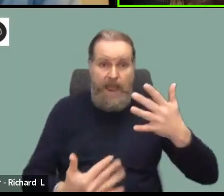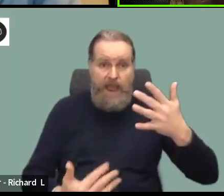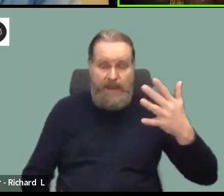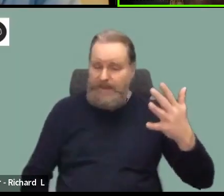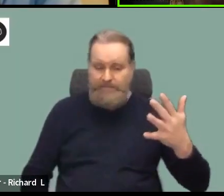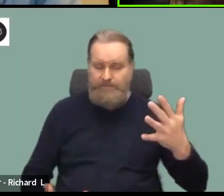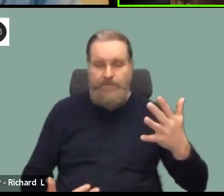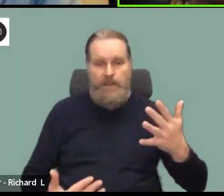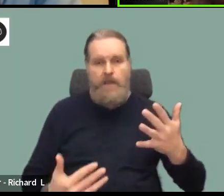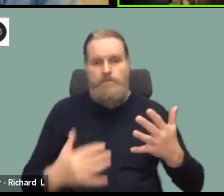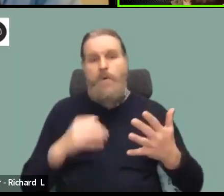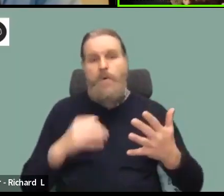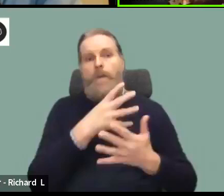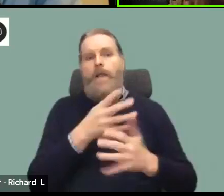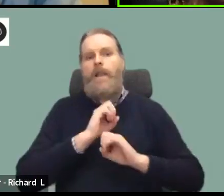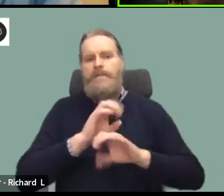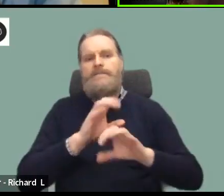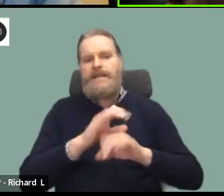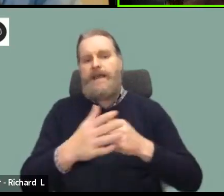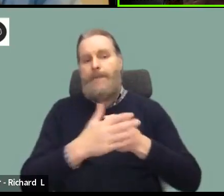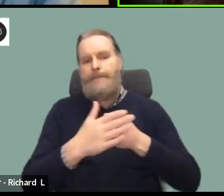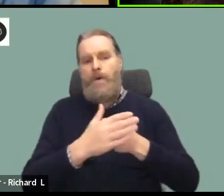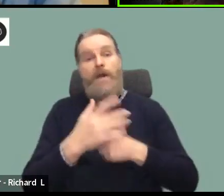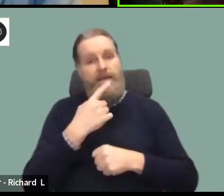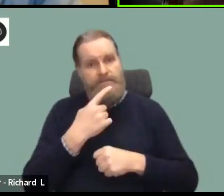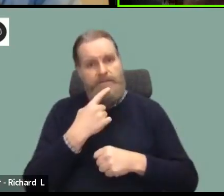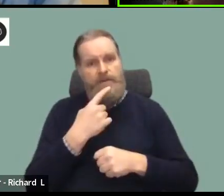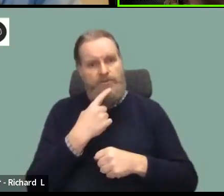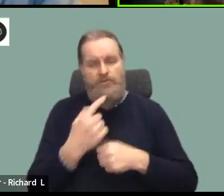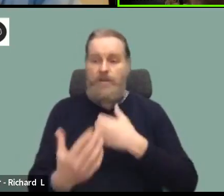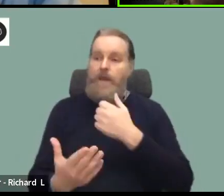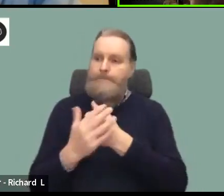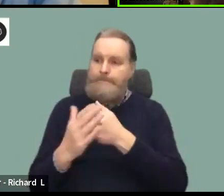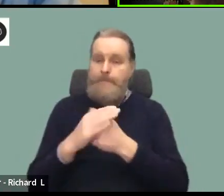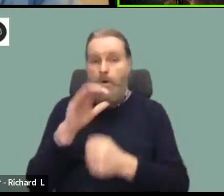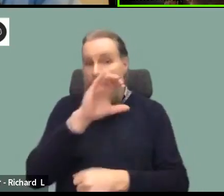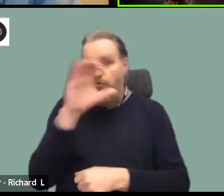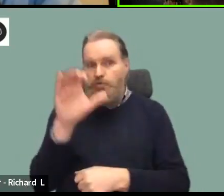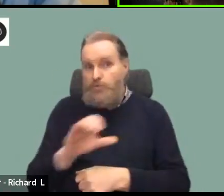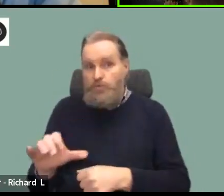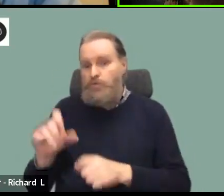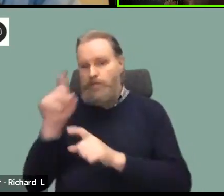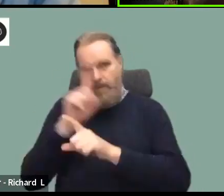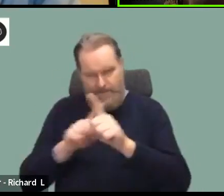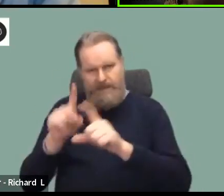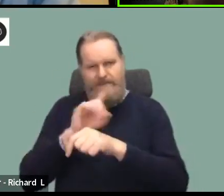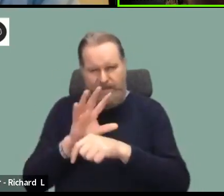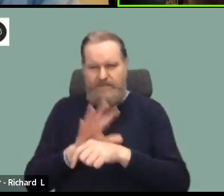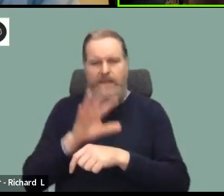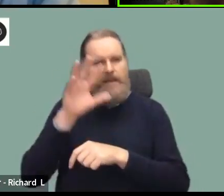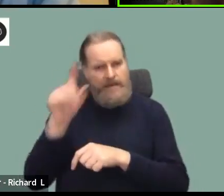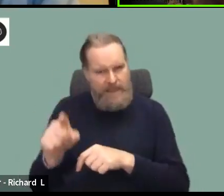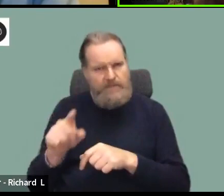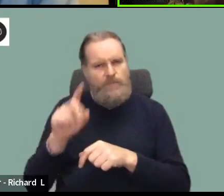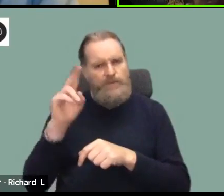were just coming in and drove so we will make sure we get pens o, we will make sure we get plenty of information out there will do more events like this as Mark said that remembers me as Mark said that remembers